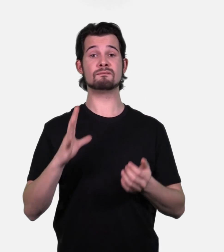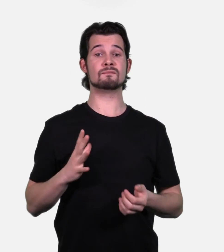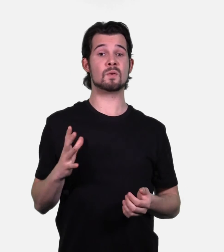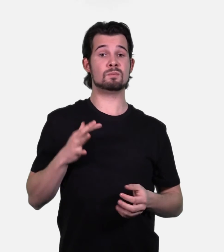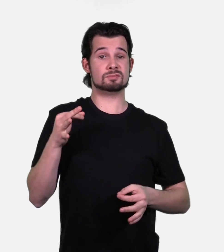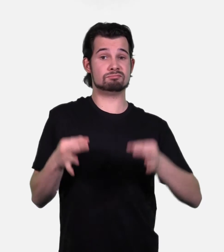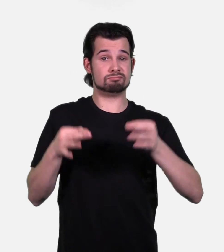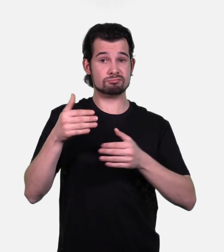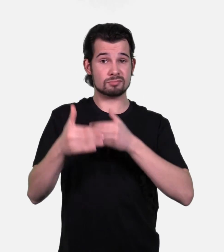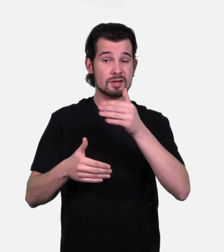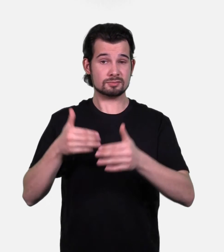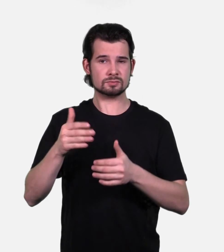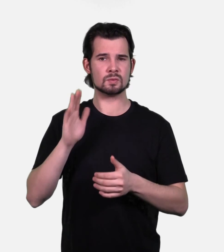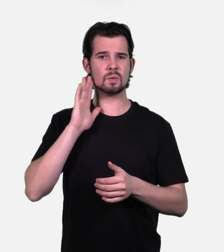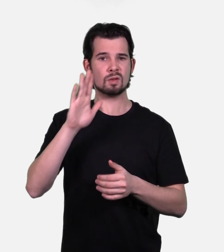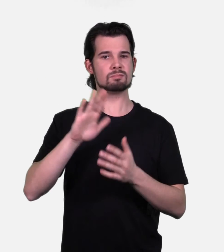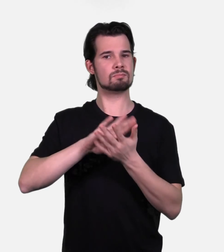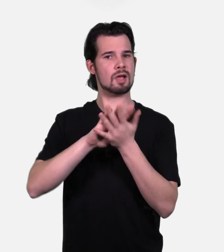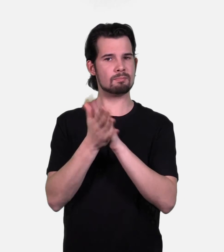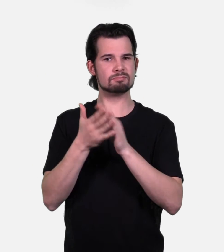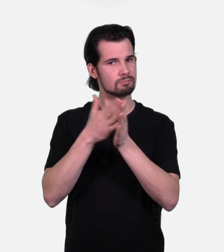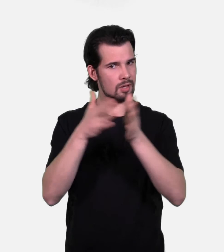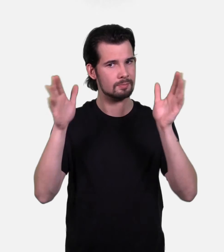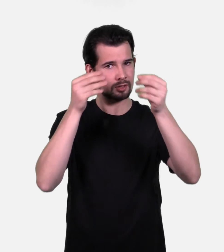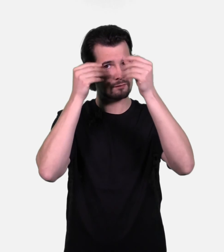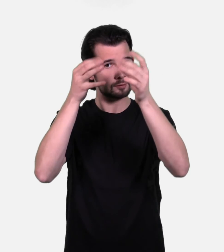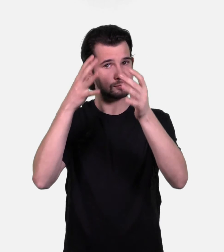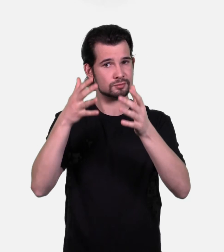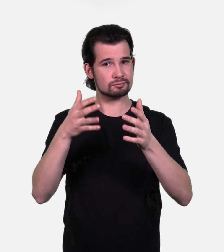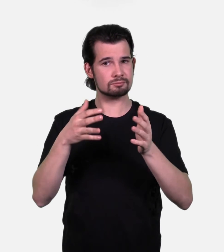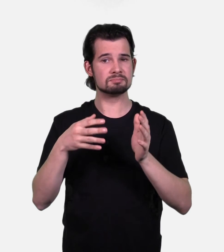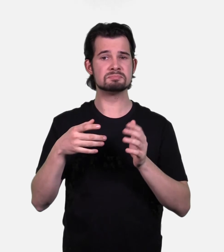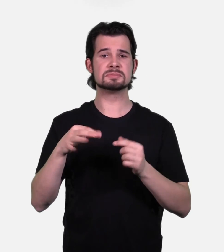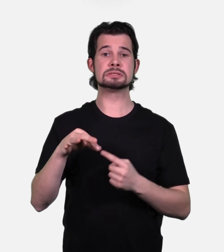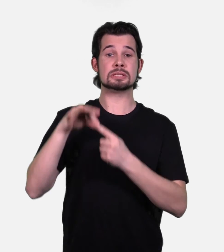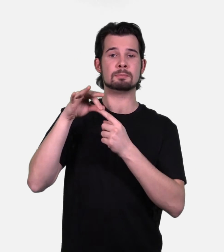will be made part of the public record, unless a claim for confidentiality